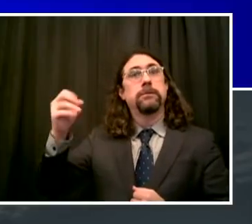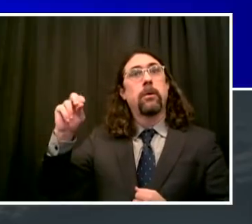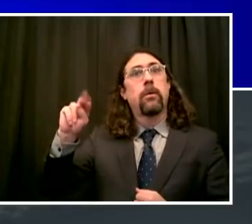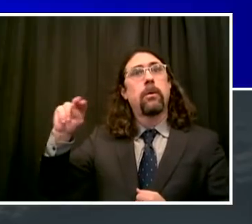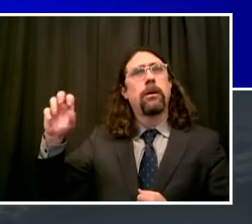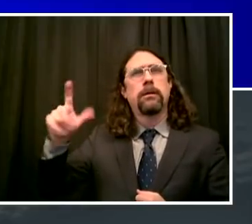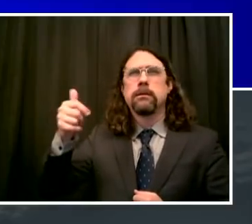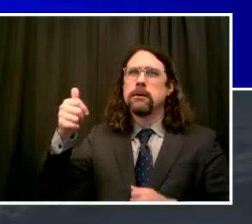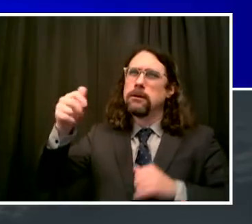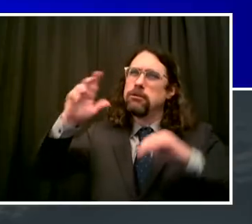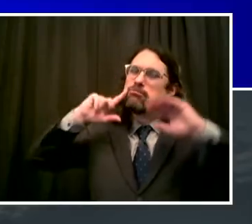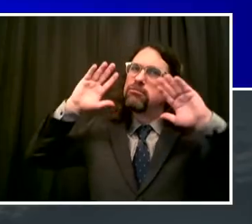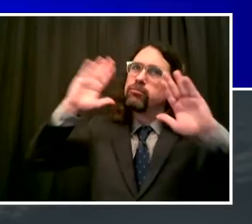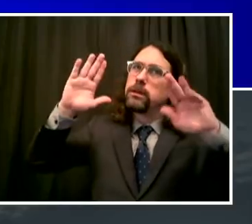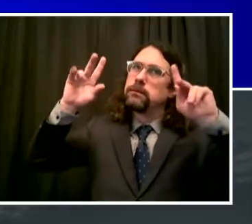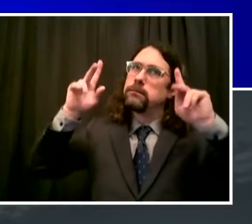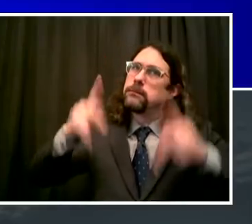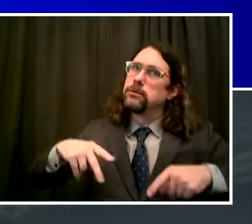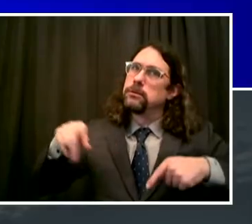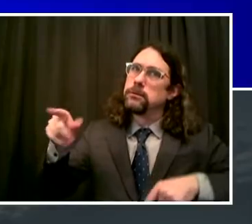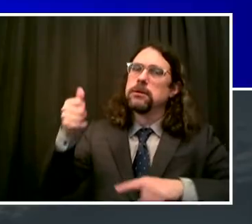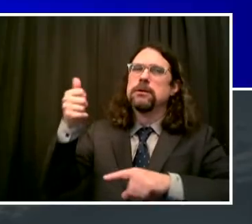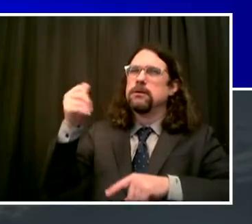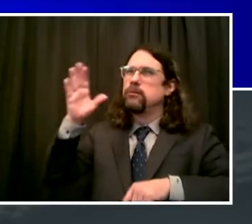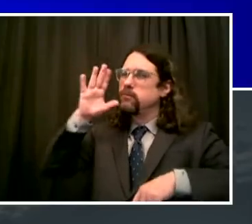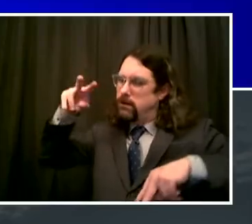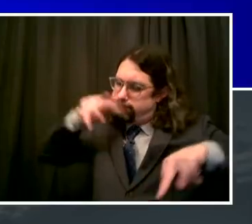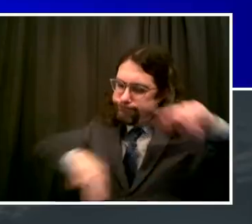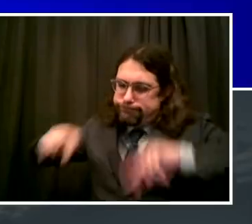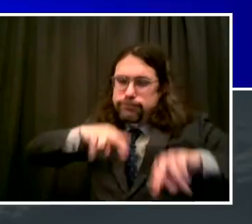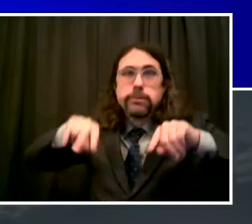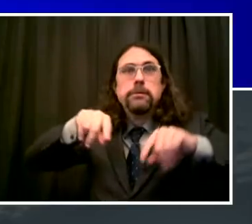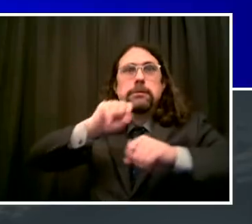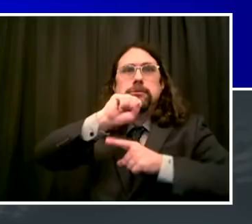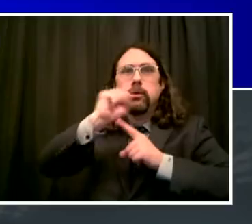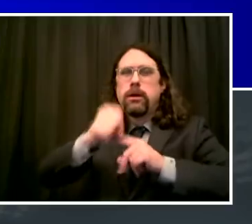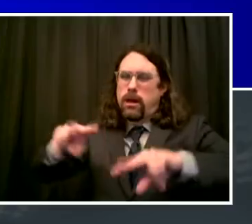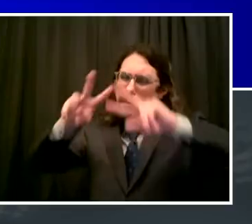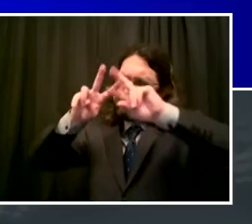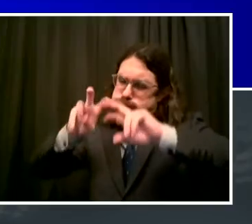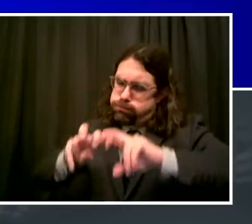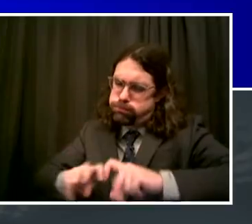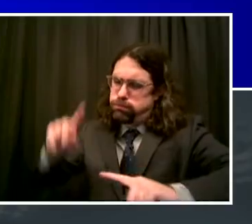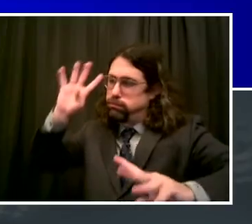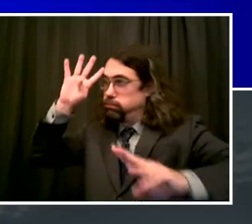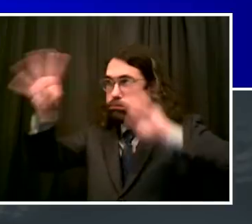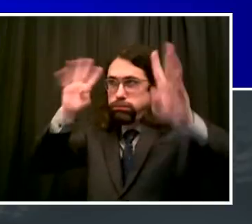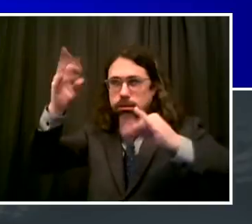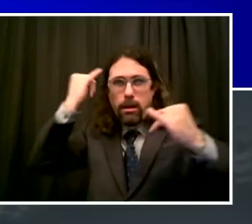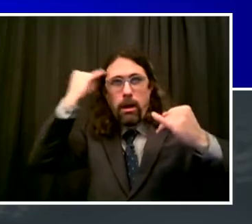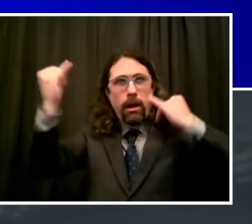SMALL BUSINESS. WE CAN LOOK AT HTE TSIUIATON FROM SCRATCH AND